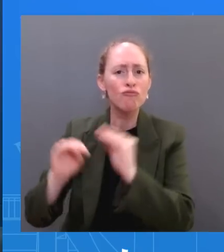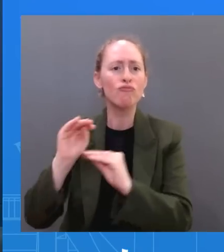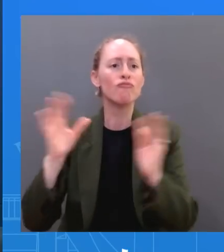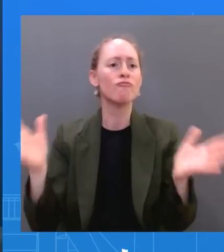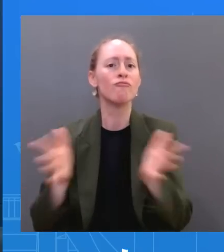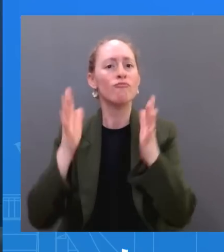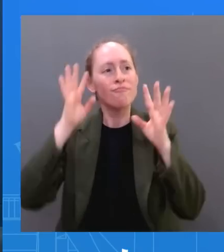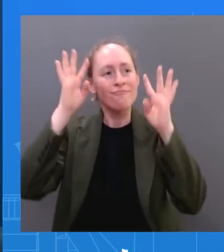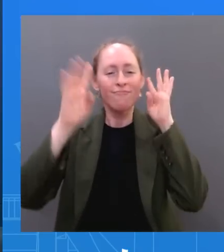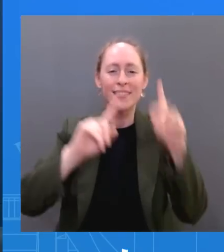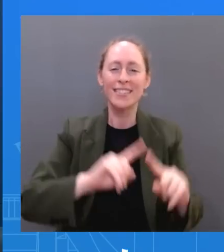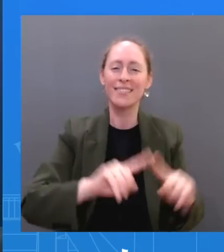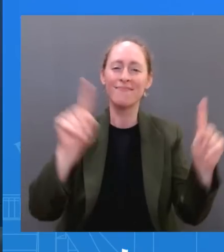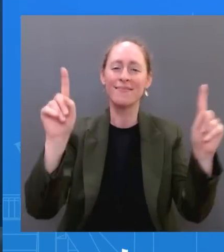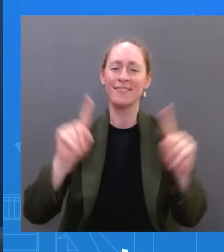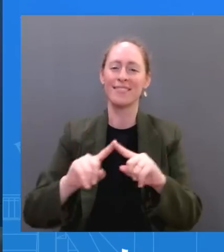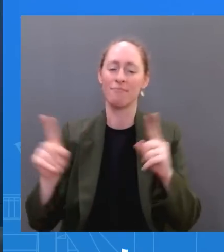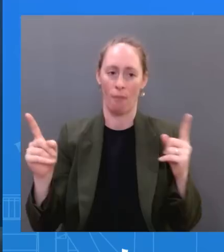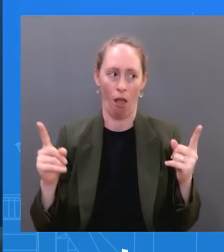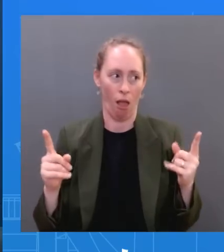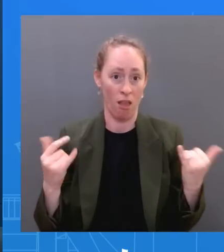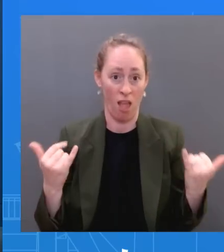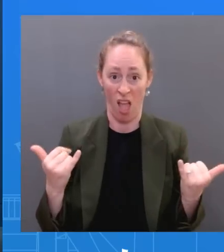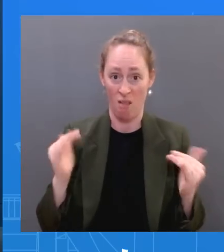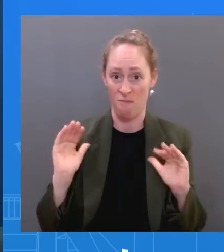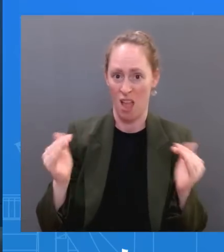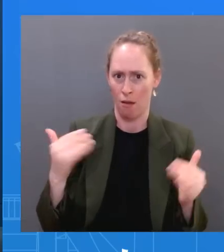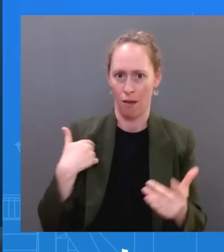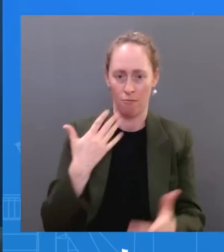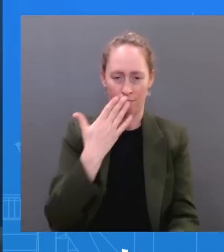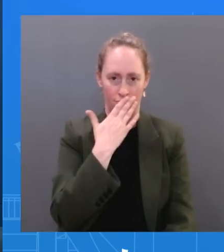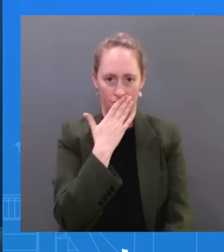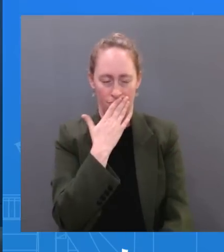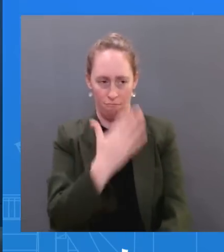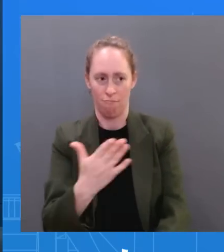Just a few example on this is: The Department of Justice and the Federal Trade Commission